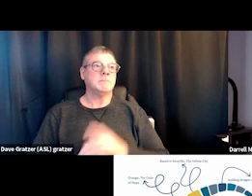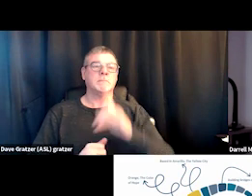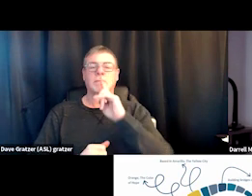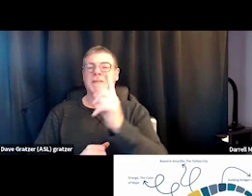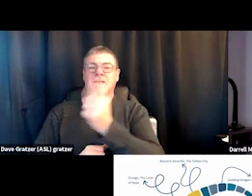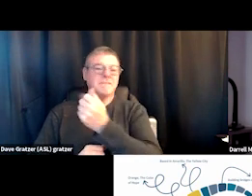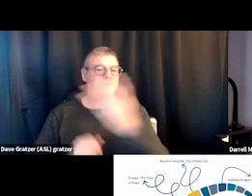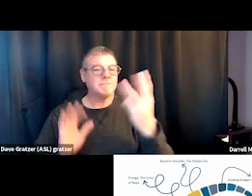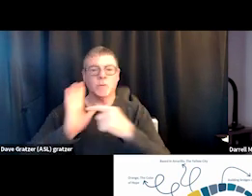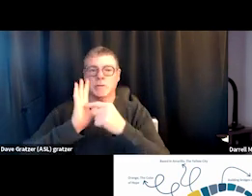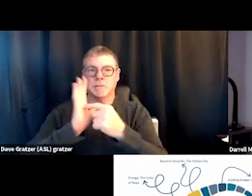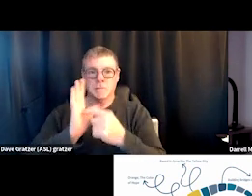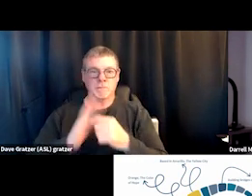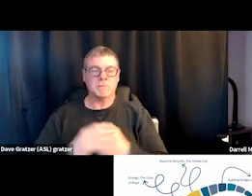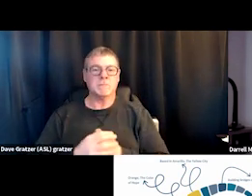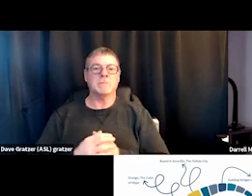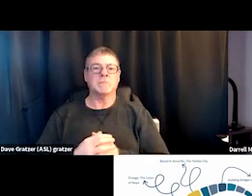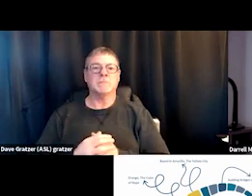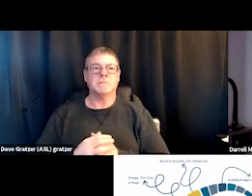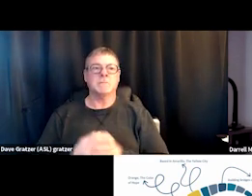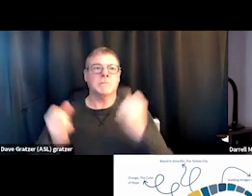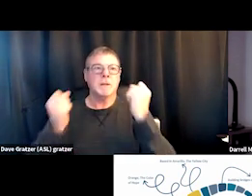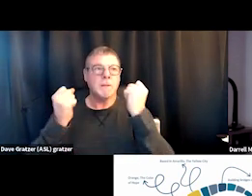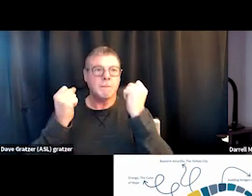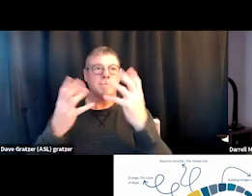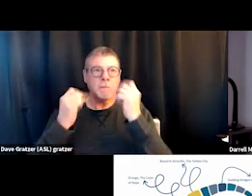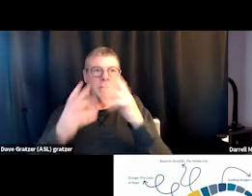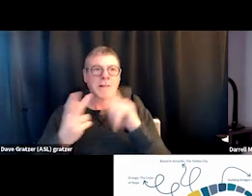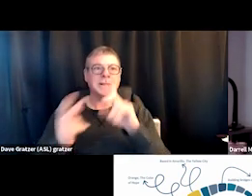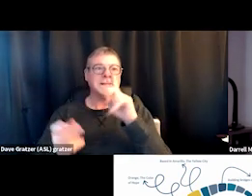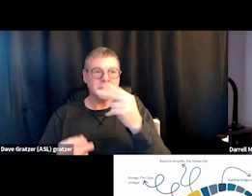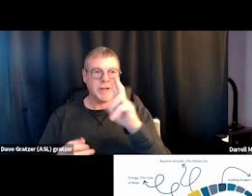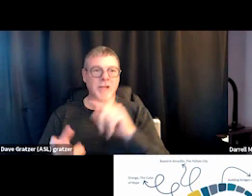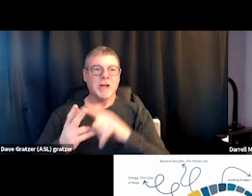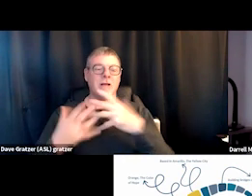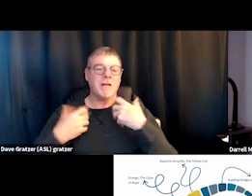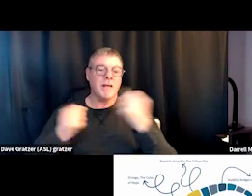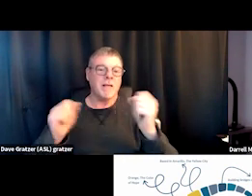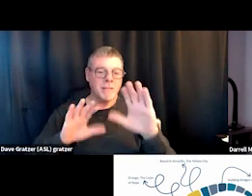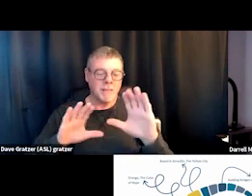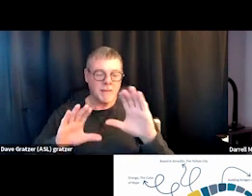you know, we have multiple EHRs because you had a healthcare system, a behavioral health system, you know,